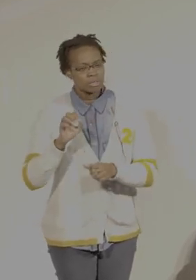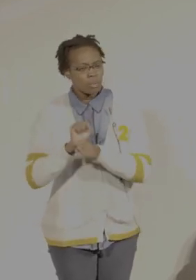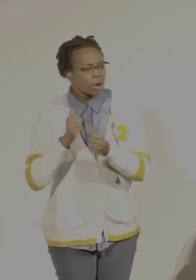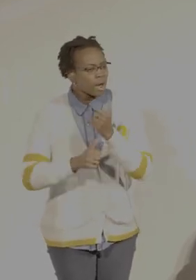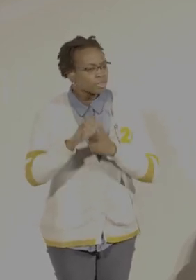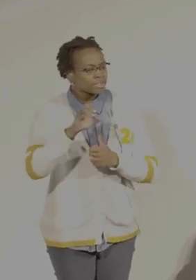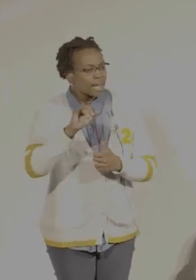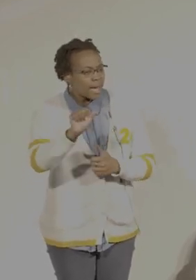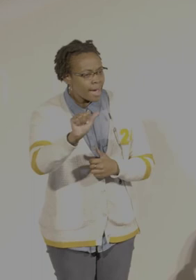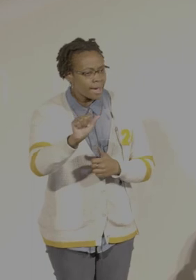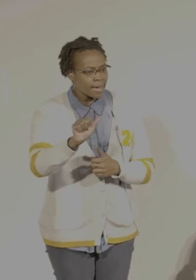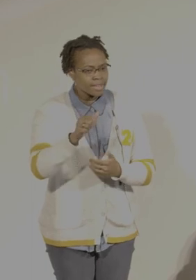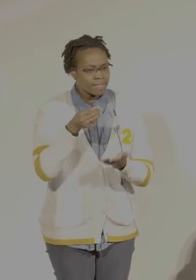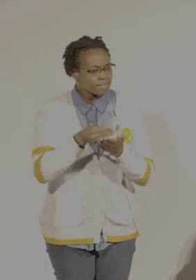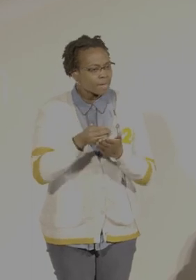and this film was funded by the state department.